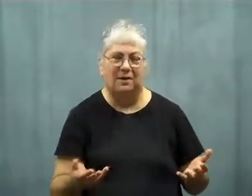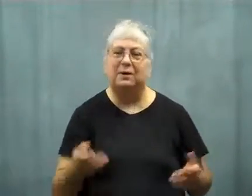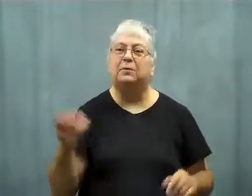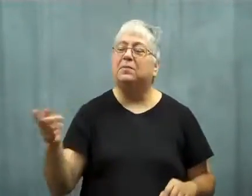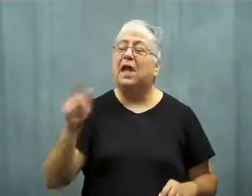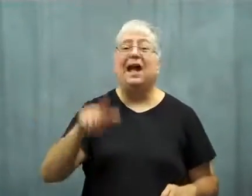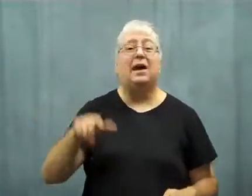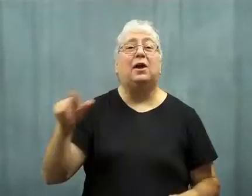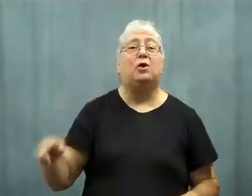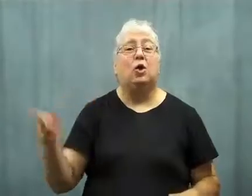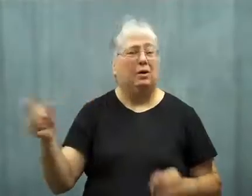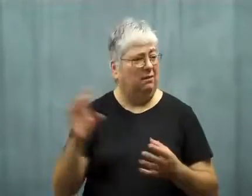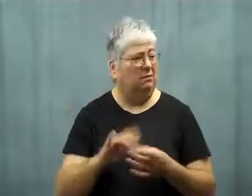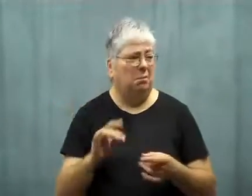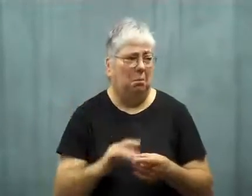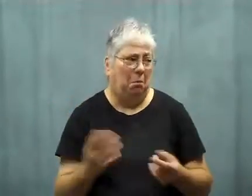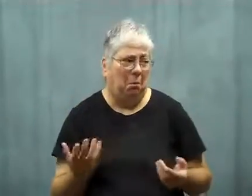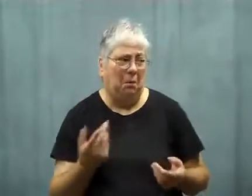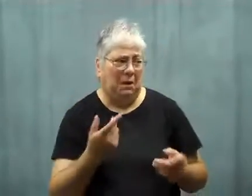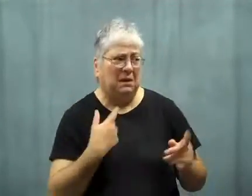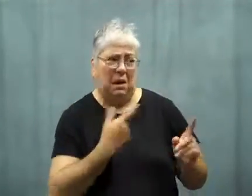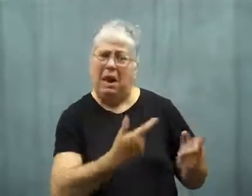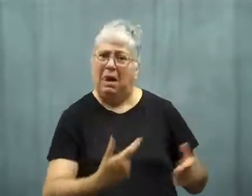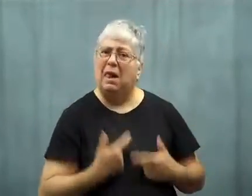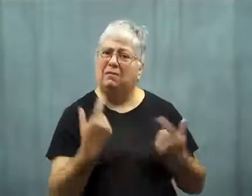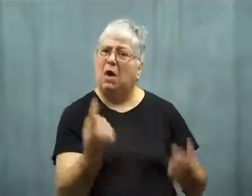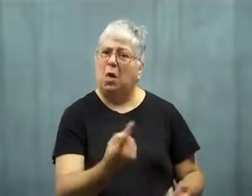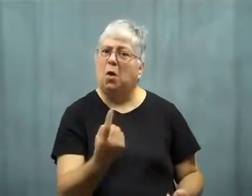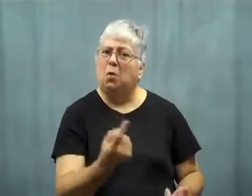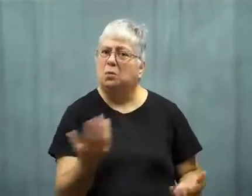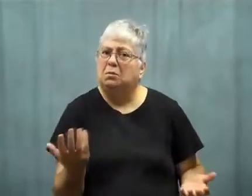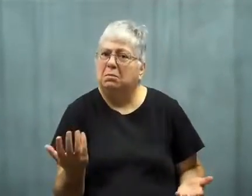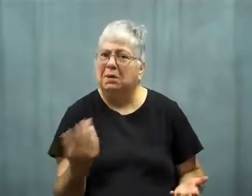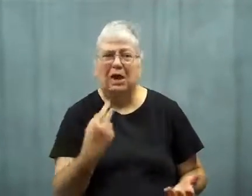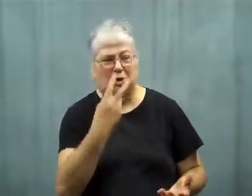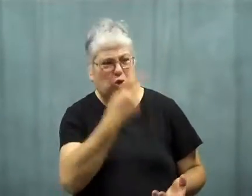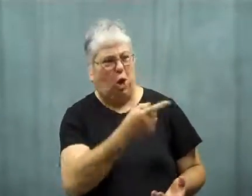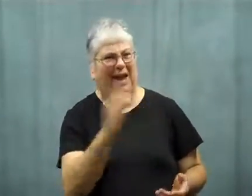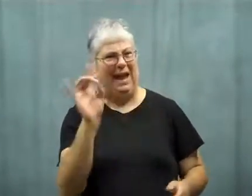His landlord said he lived alone.